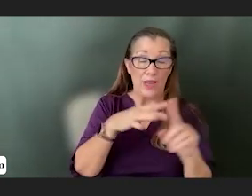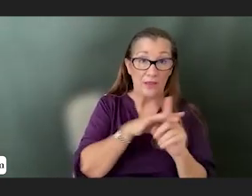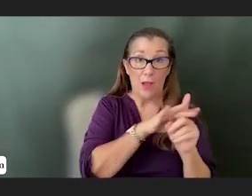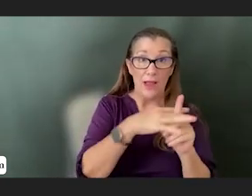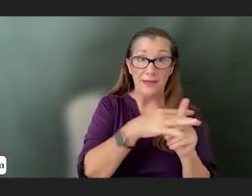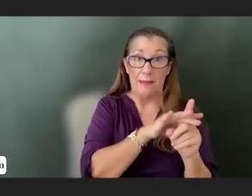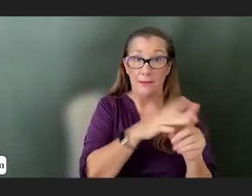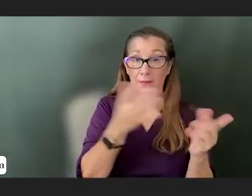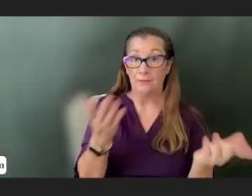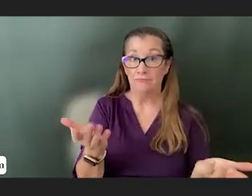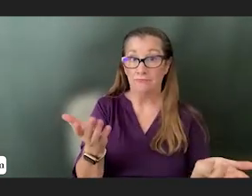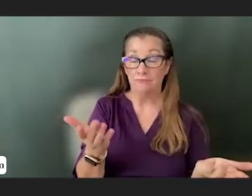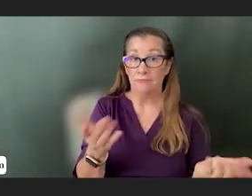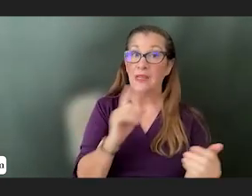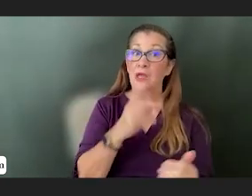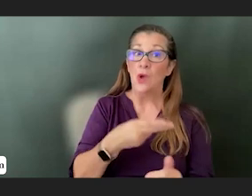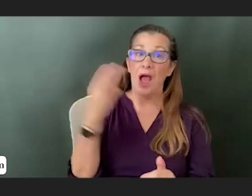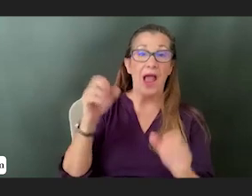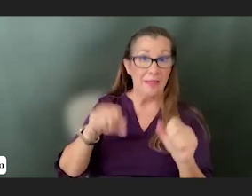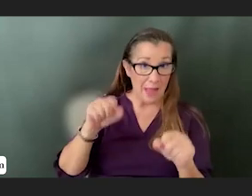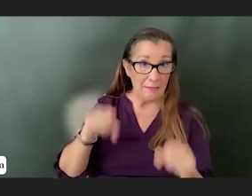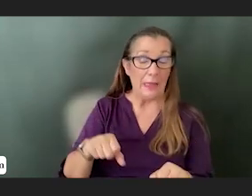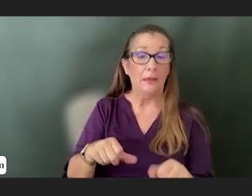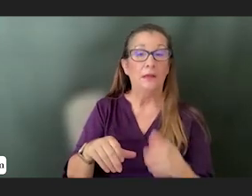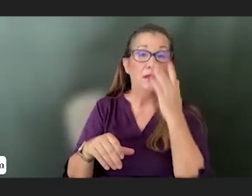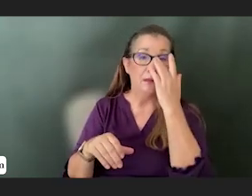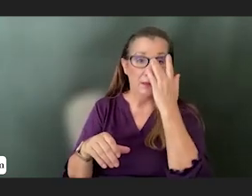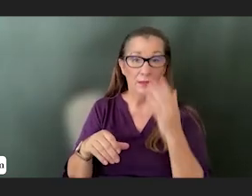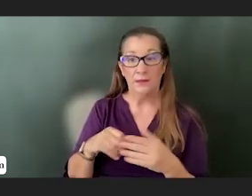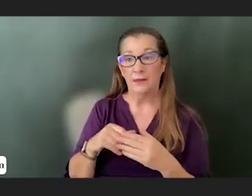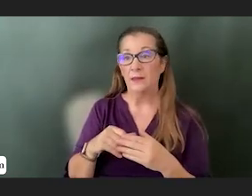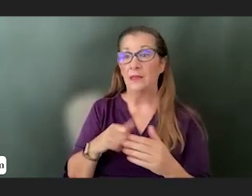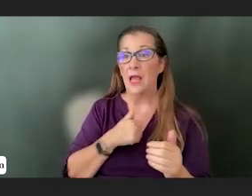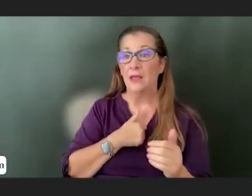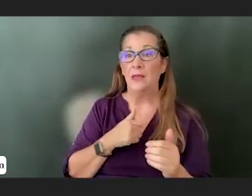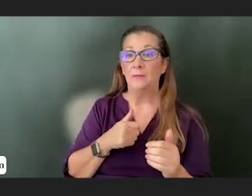Um, there's a really high likelihood if, sorry, there's a drink being made over there.